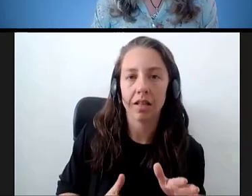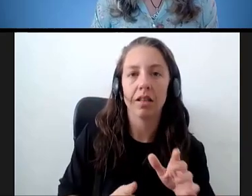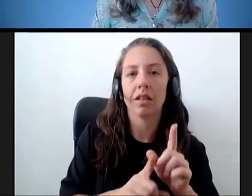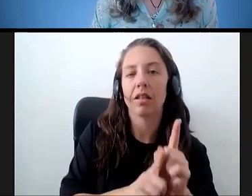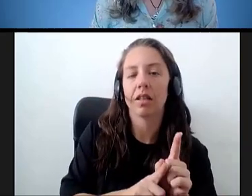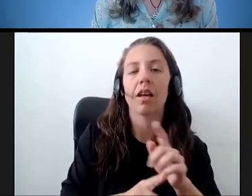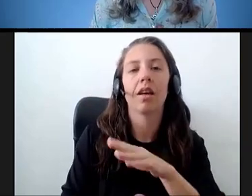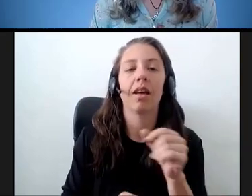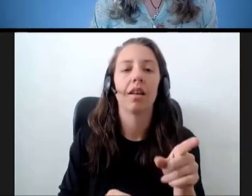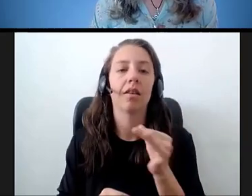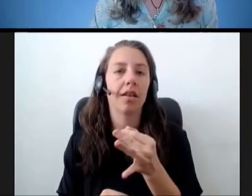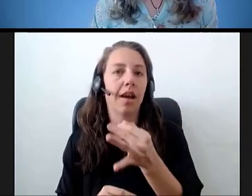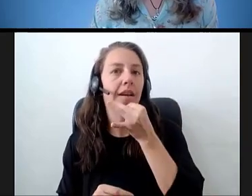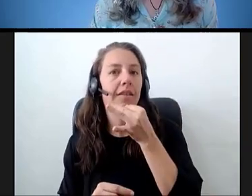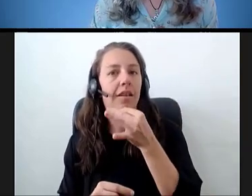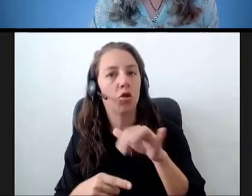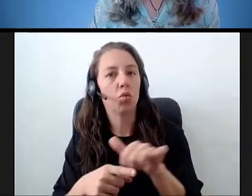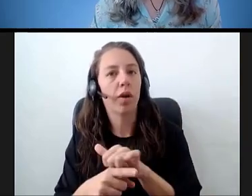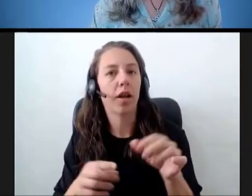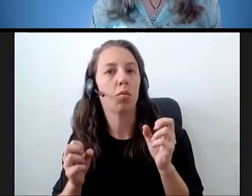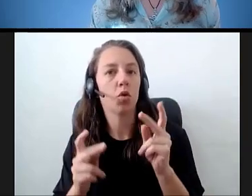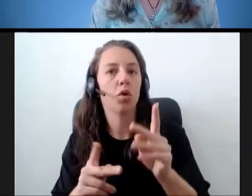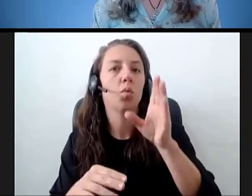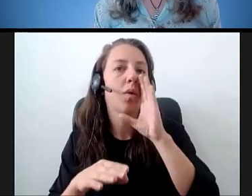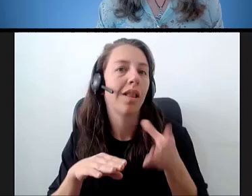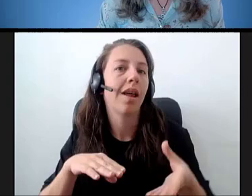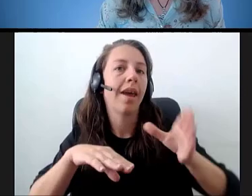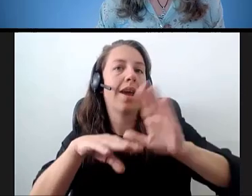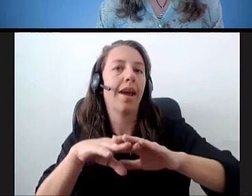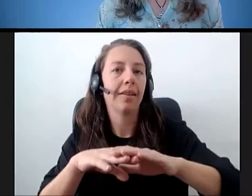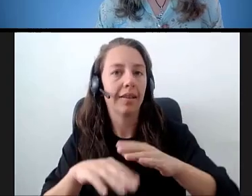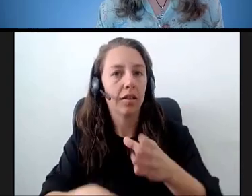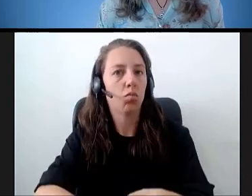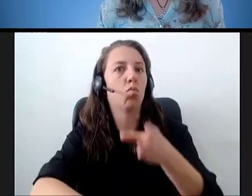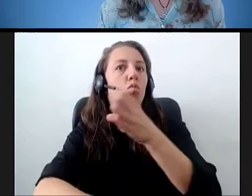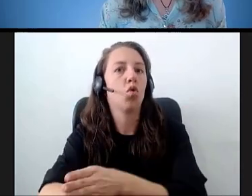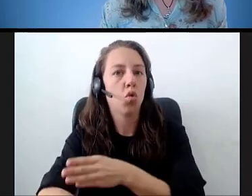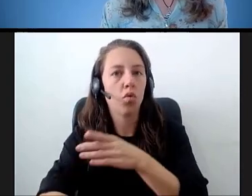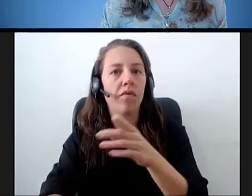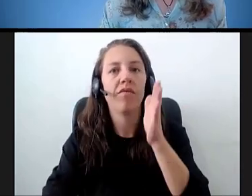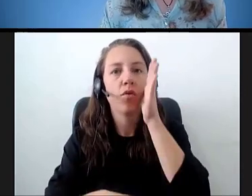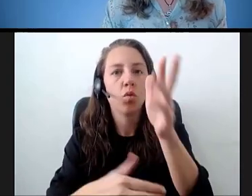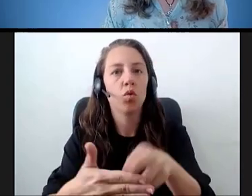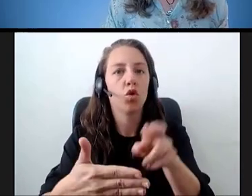that will enhance future outcomes for researchers in early stages of their research training careers.